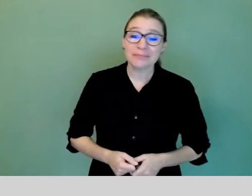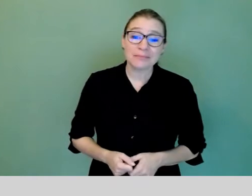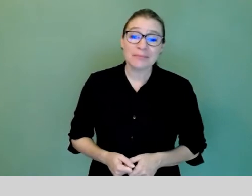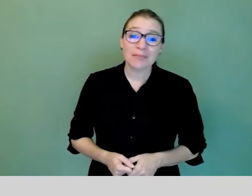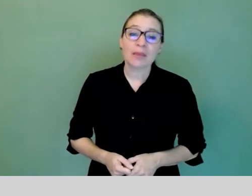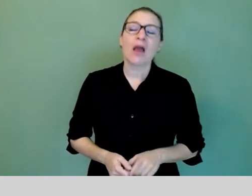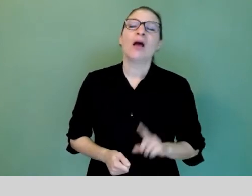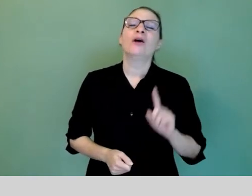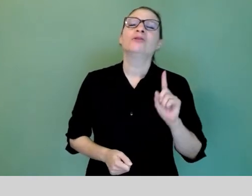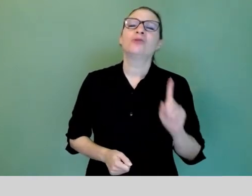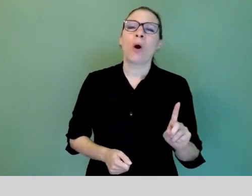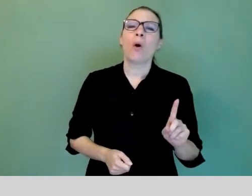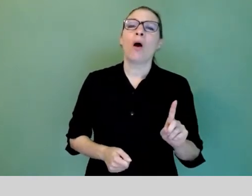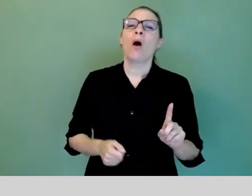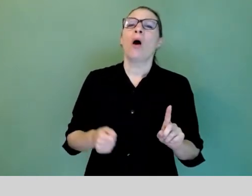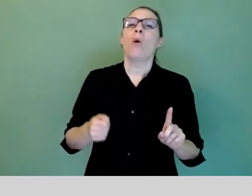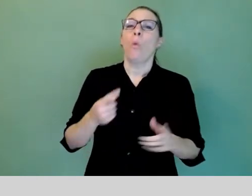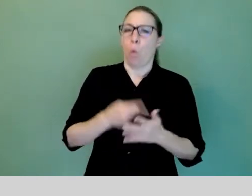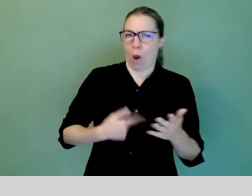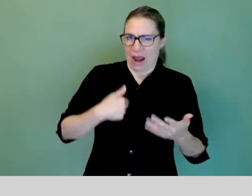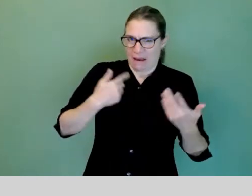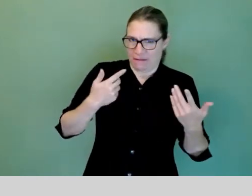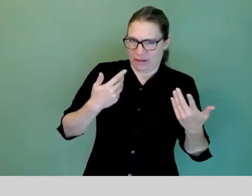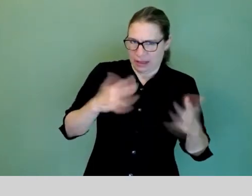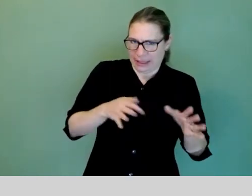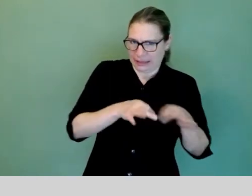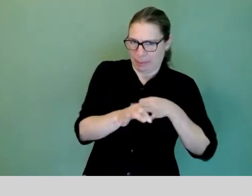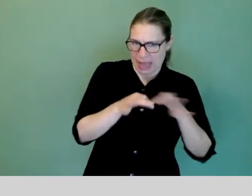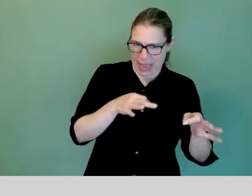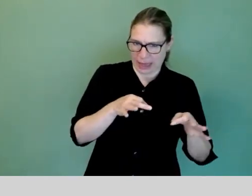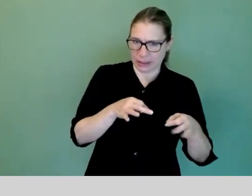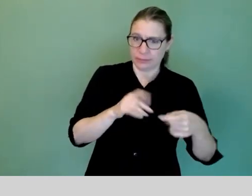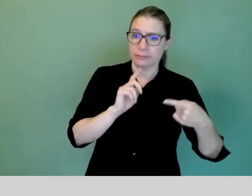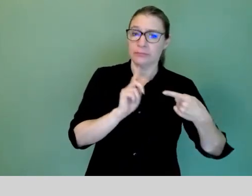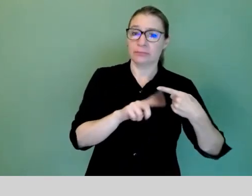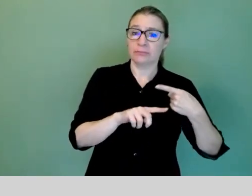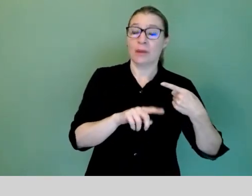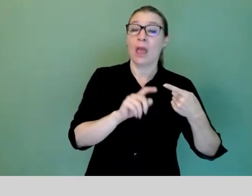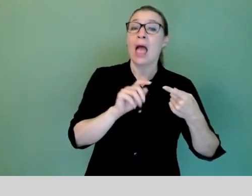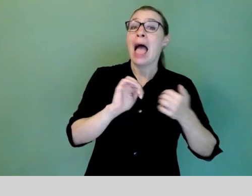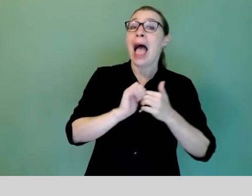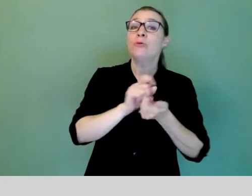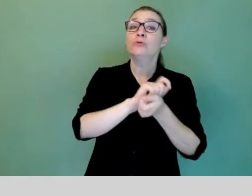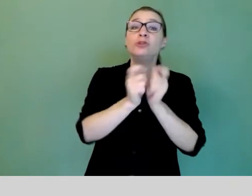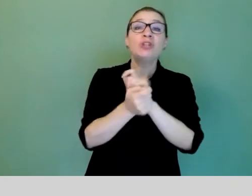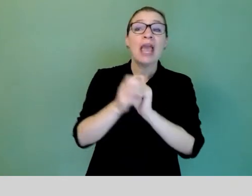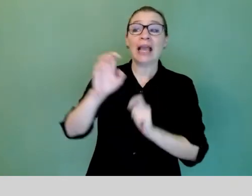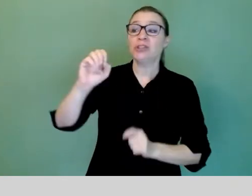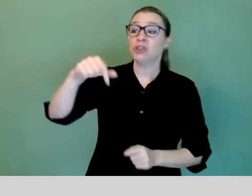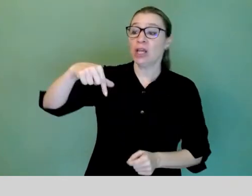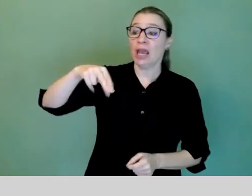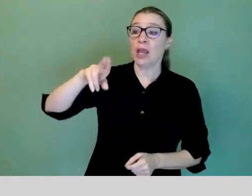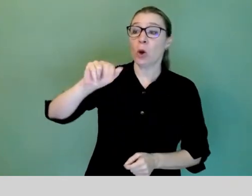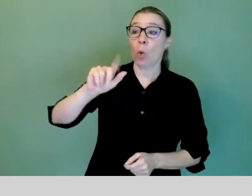So here's what I've covered in this half. Well, I've shown you how you can change the way equality works with your objects